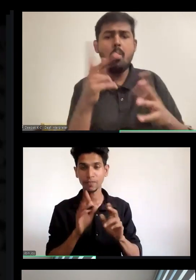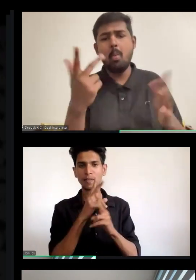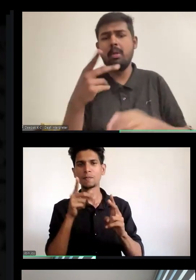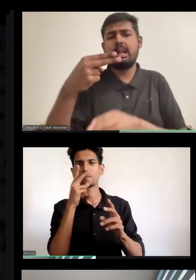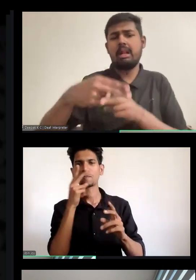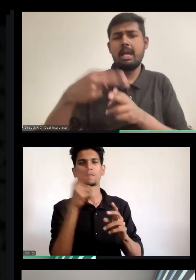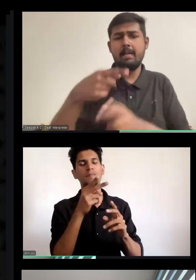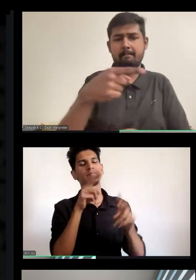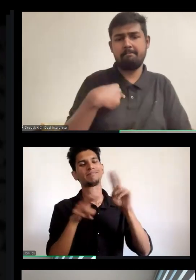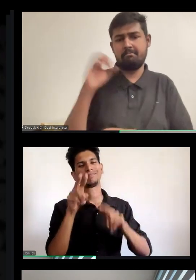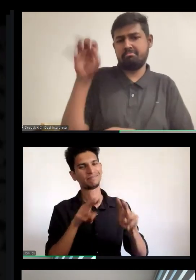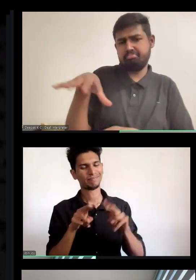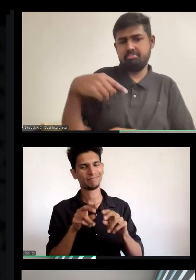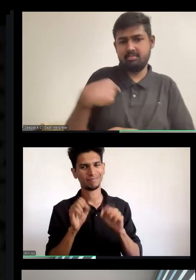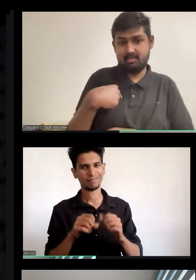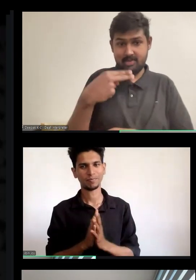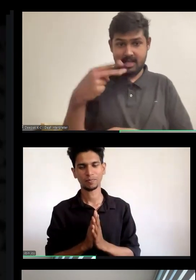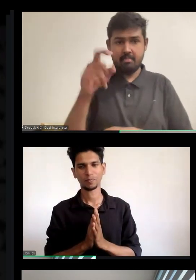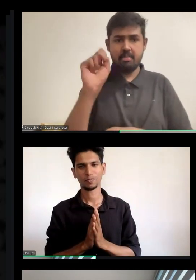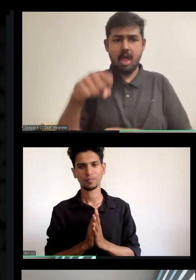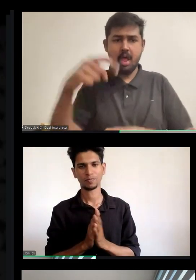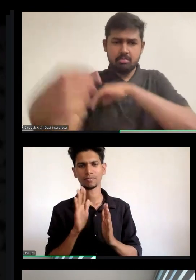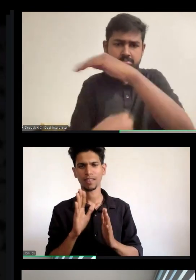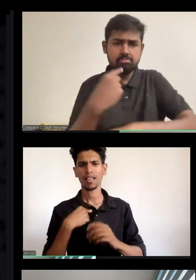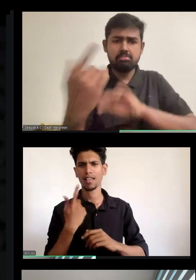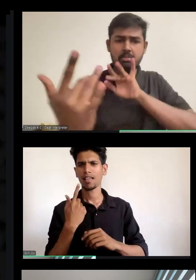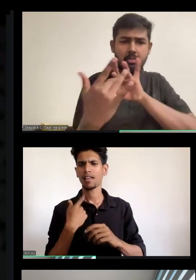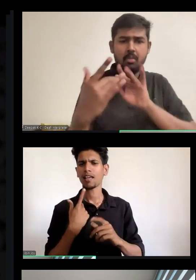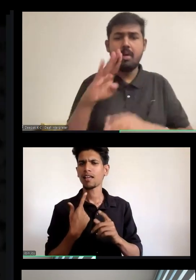When it comes to a day job, I'm the Global Accessibility Lead at D2L.